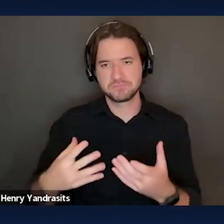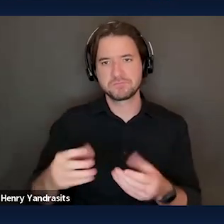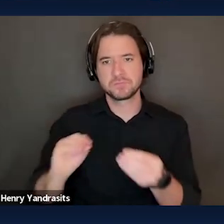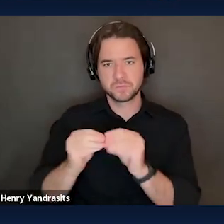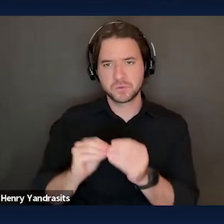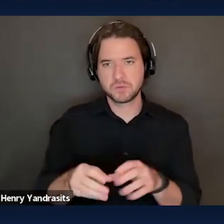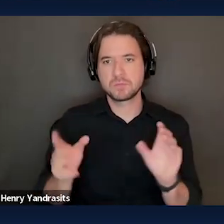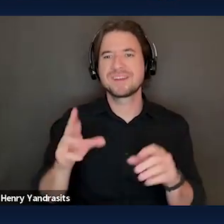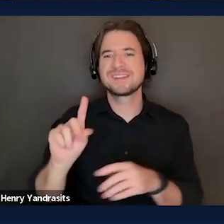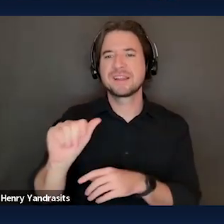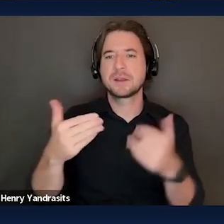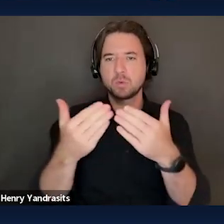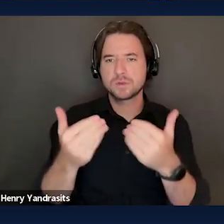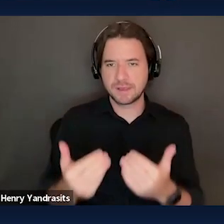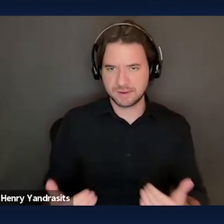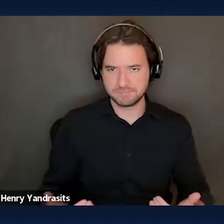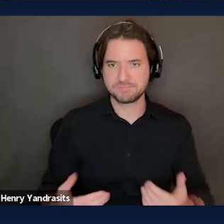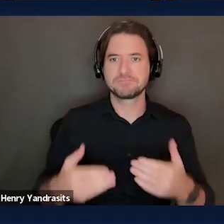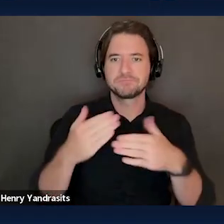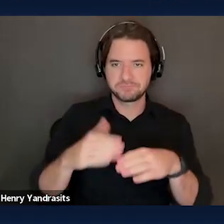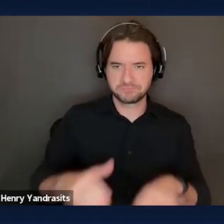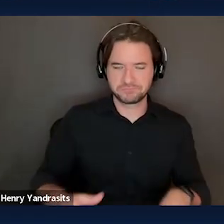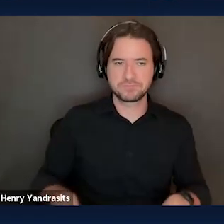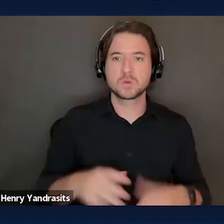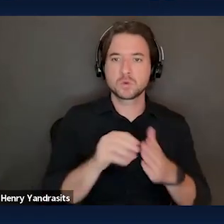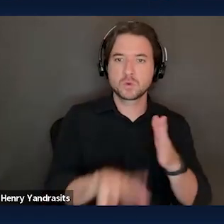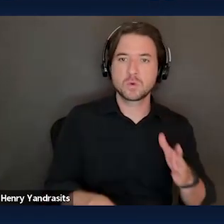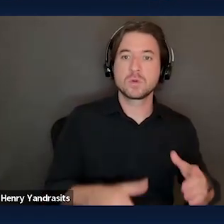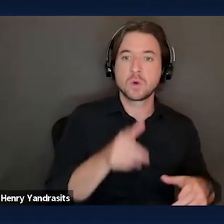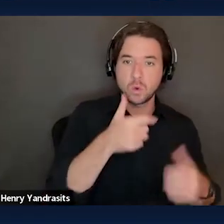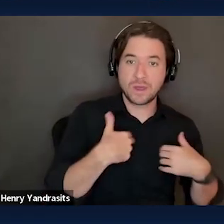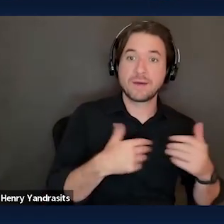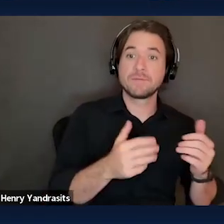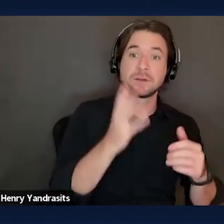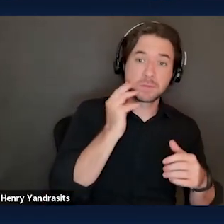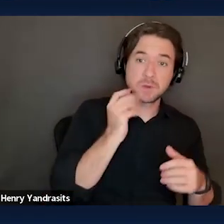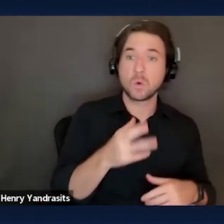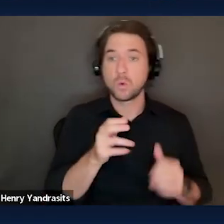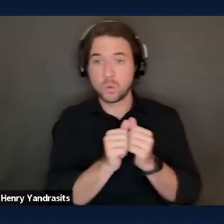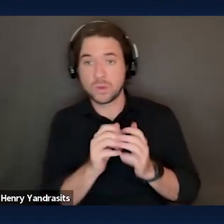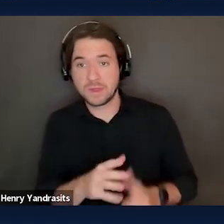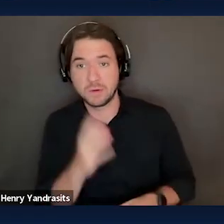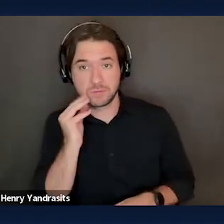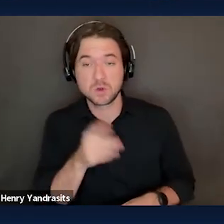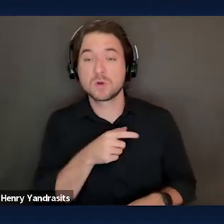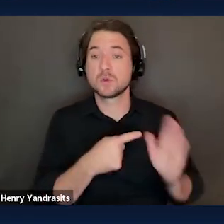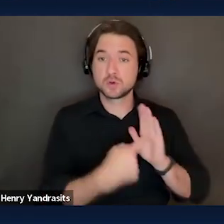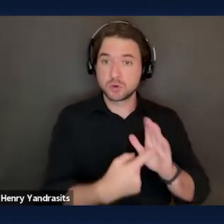Both groups of students, those with and without prior experiences working with persons with disabilities, showed significant gains.